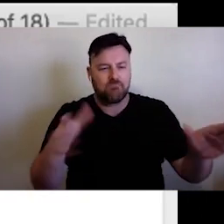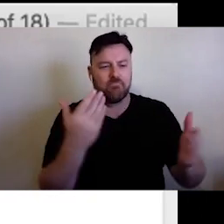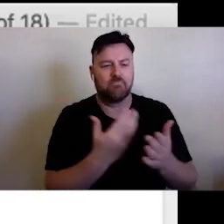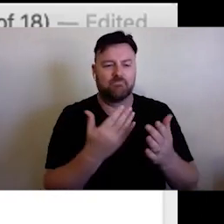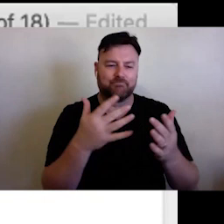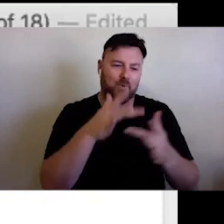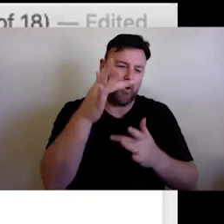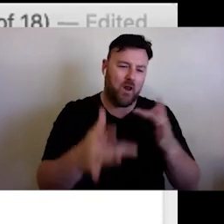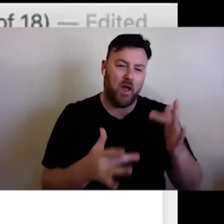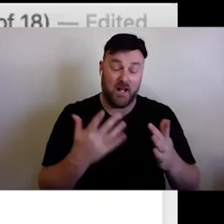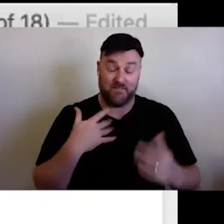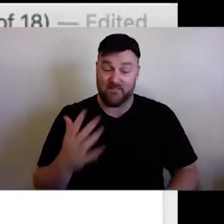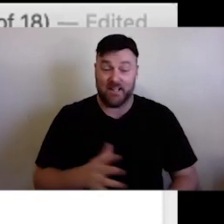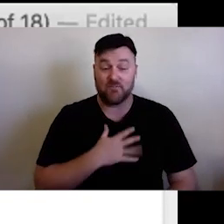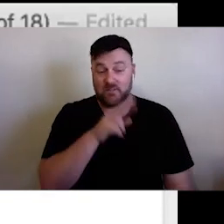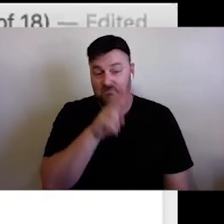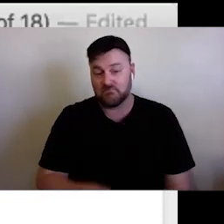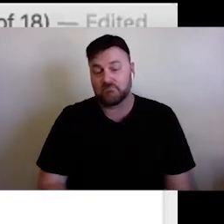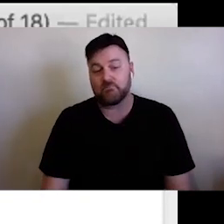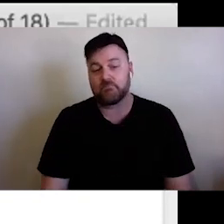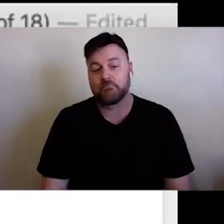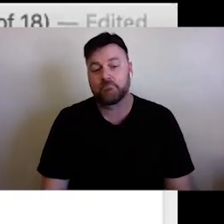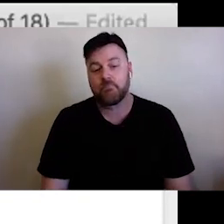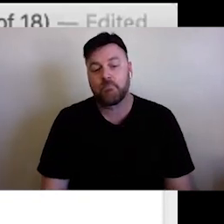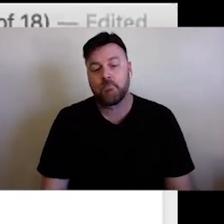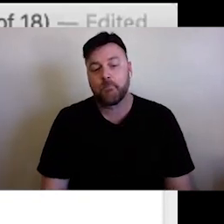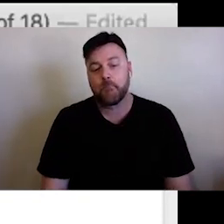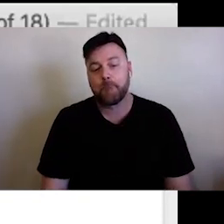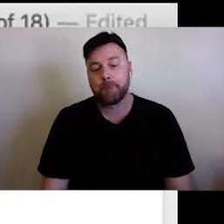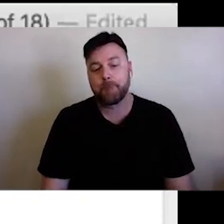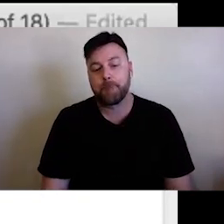Another way that people are kind of, some other trends I want to tell you